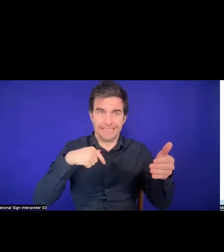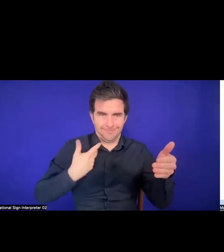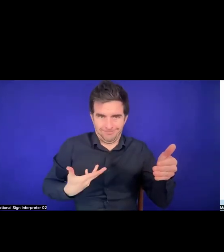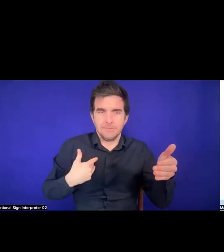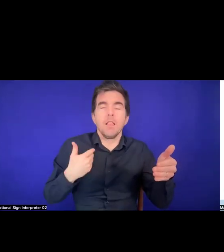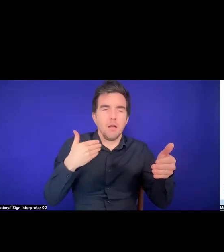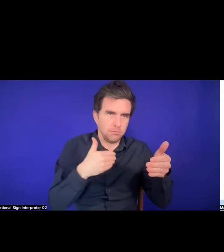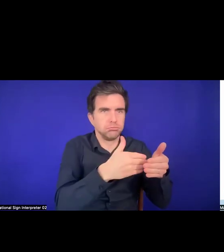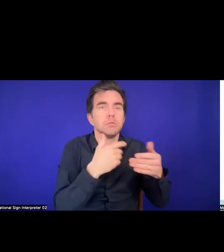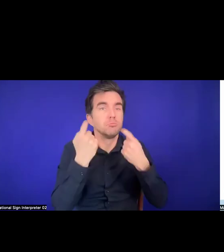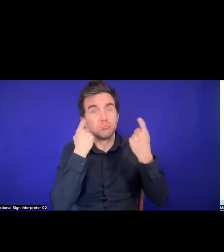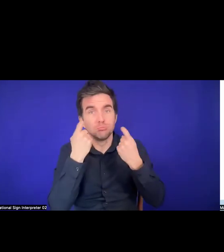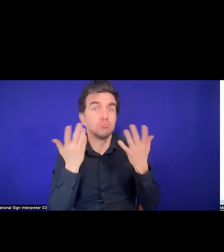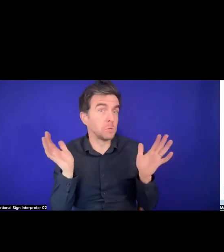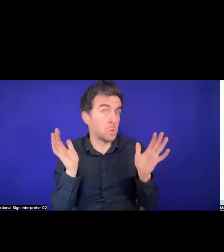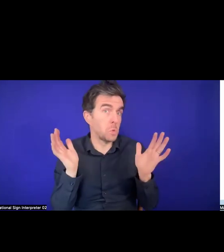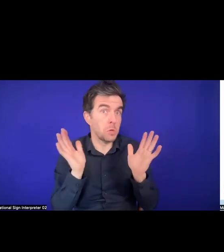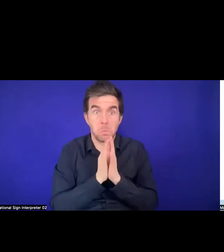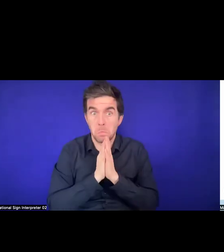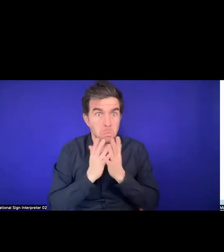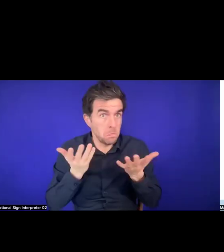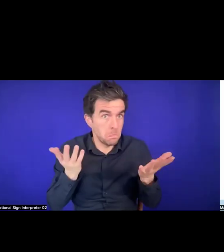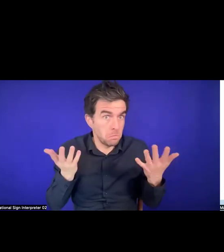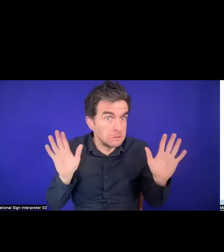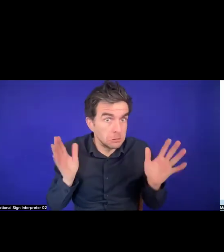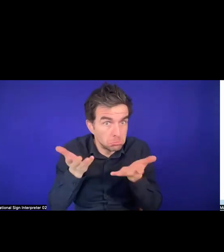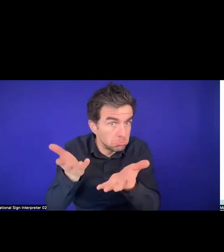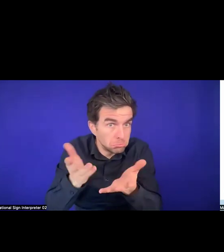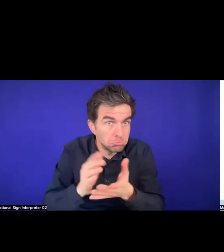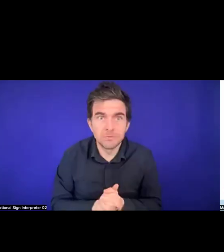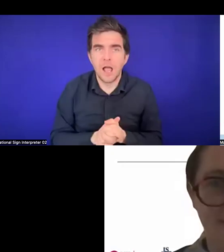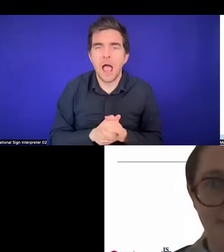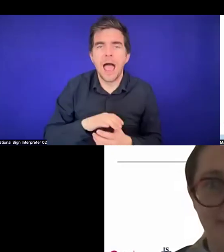Eilionóir I think if that's okay. Climate and data would be the key areas I think